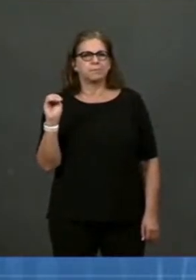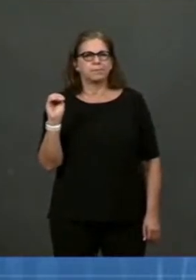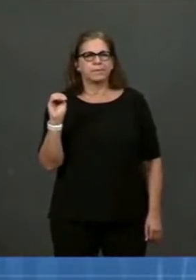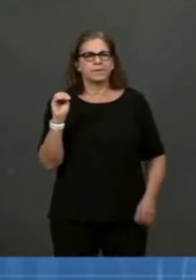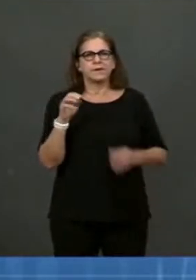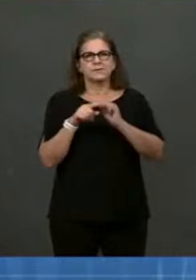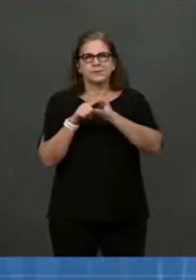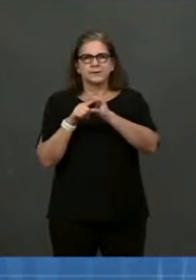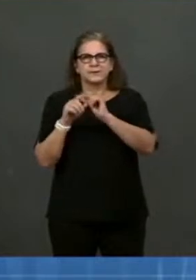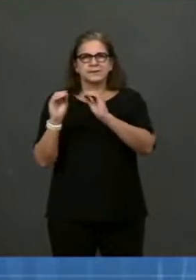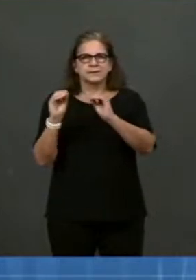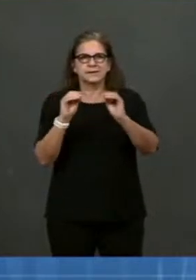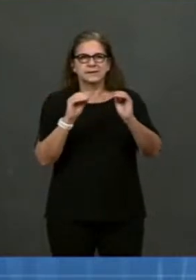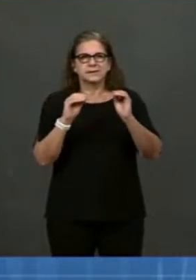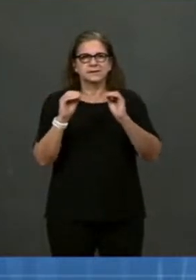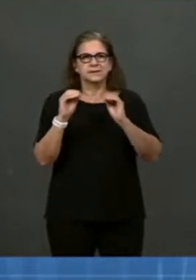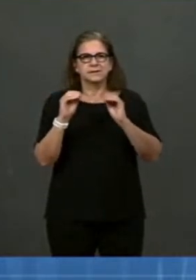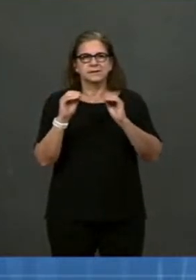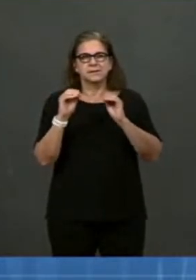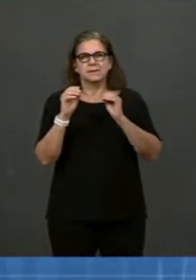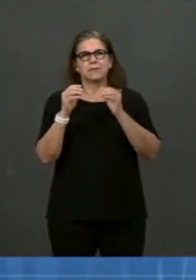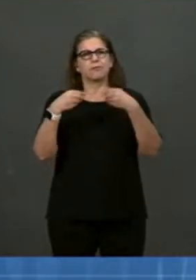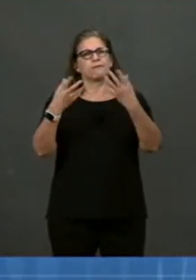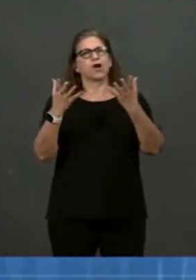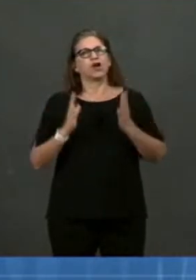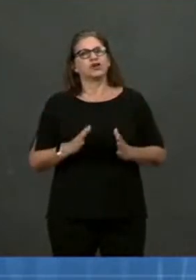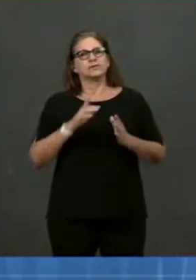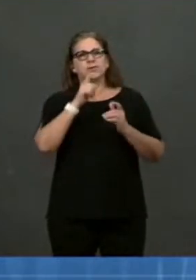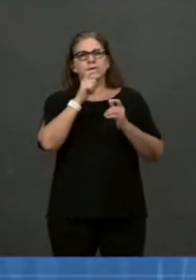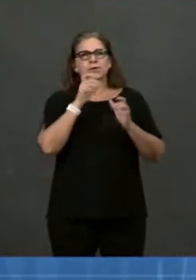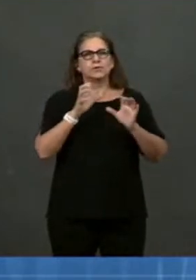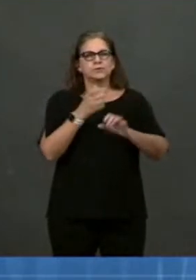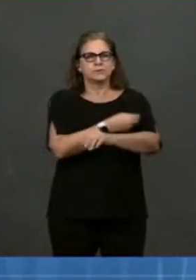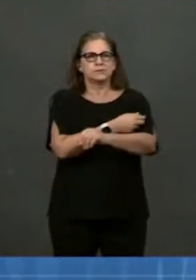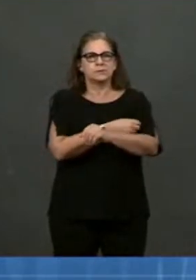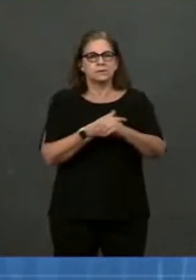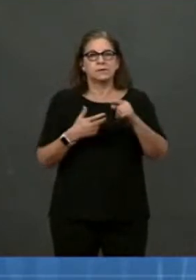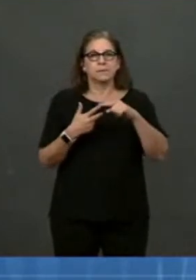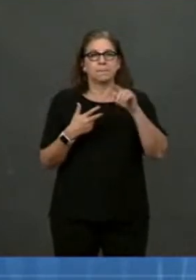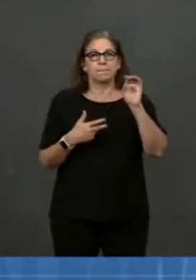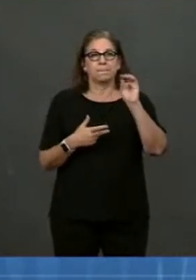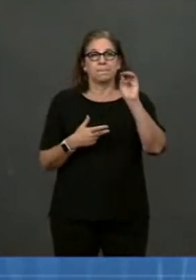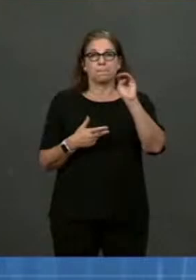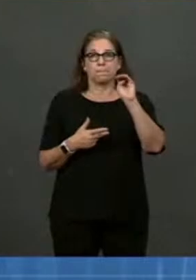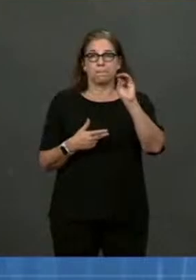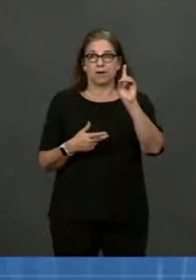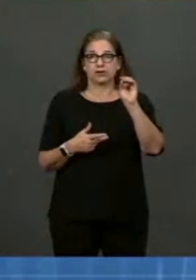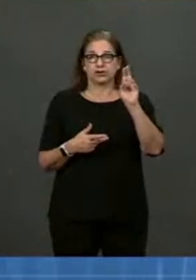DOSE AND WE'RE REACHING OUT AND DOING A LOOF TRAINING AND TEACHING WITH PROVIDERS AND